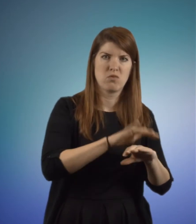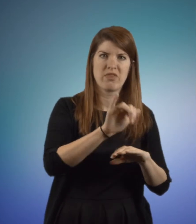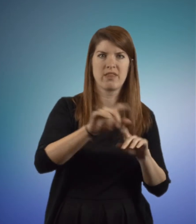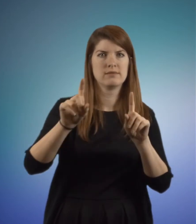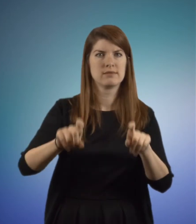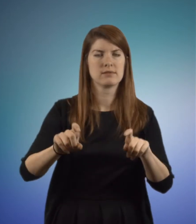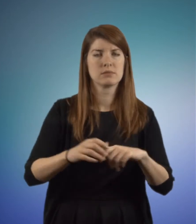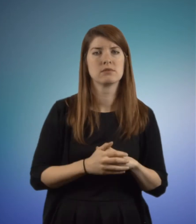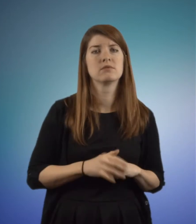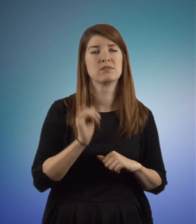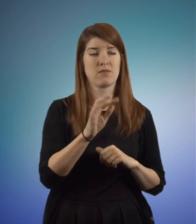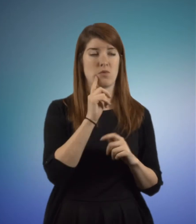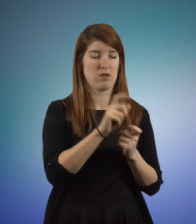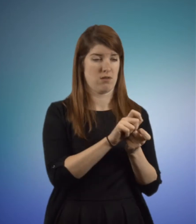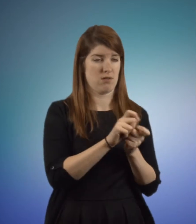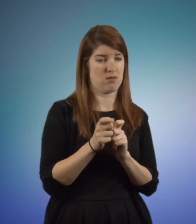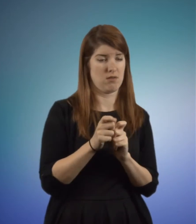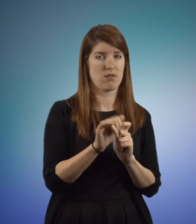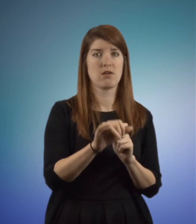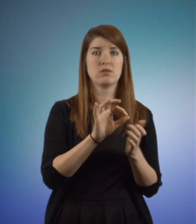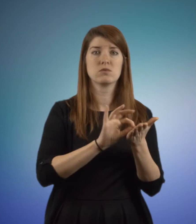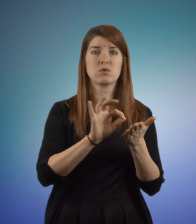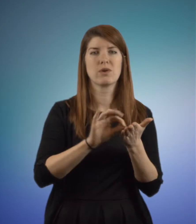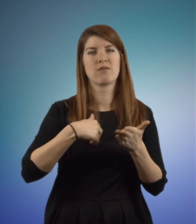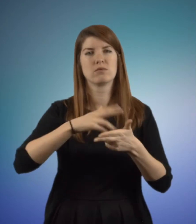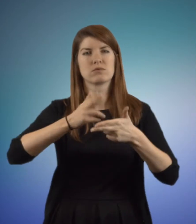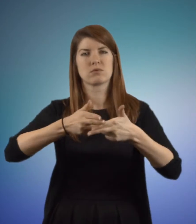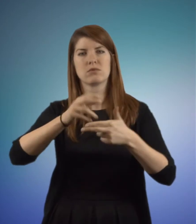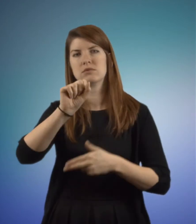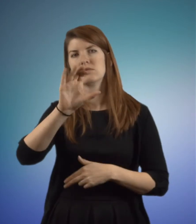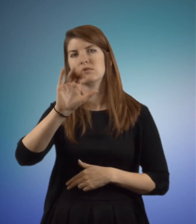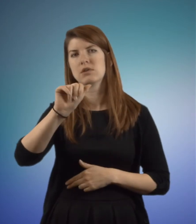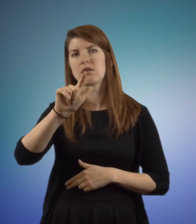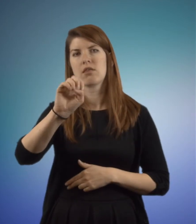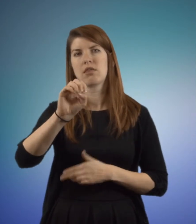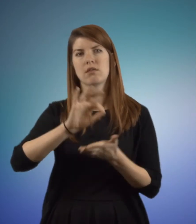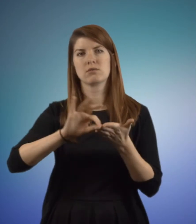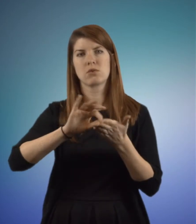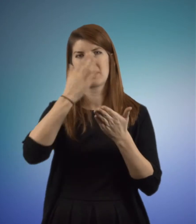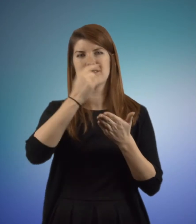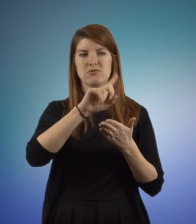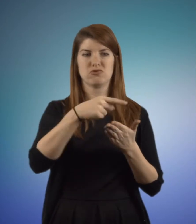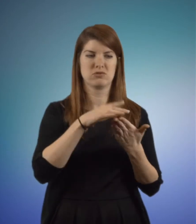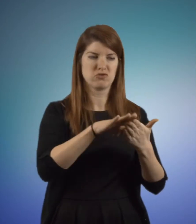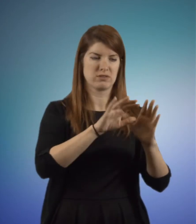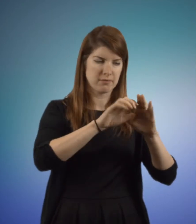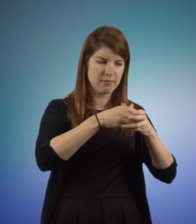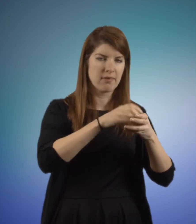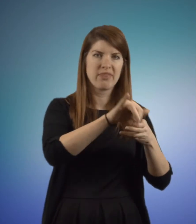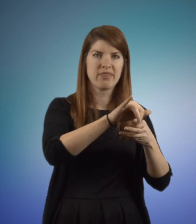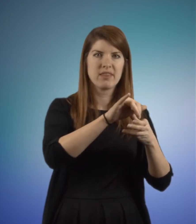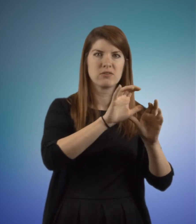And if we adjust that score, then we have a scaled score because it's just addressing that particular sample group.